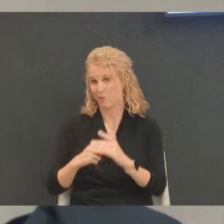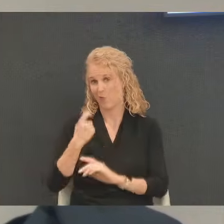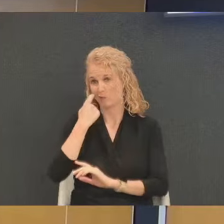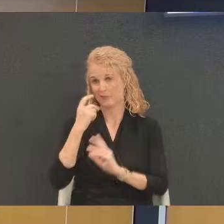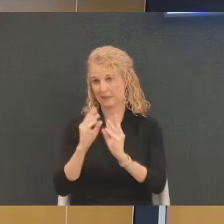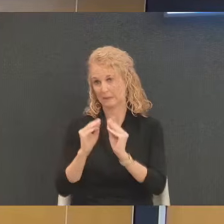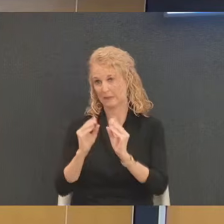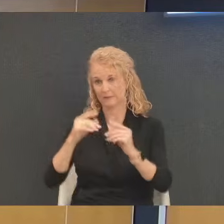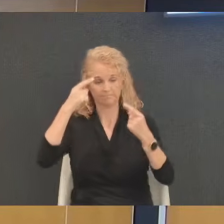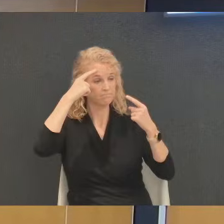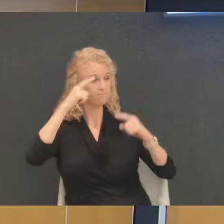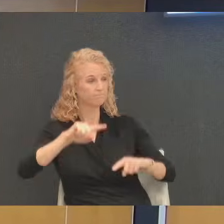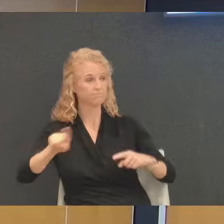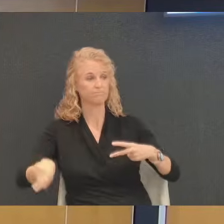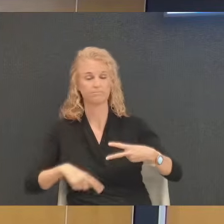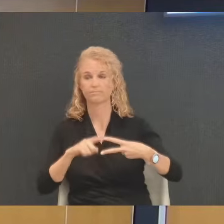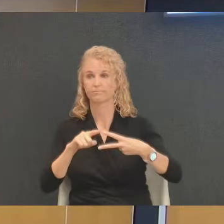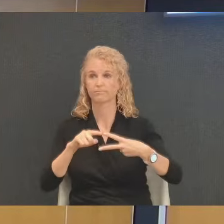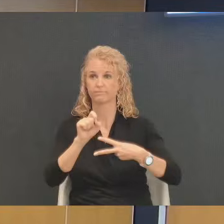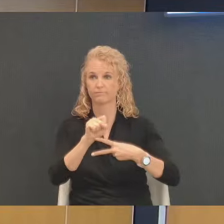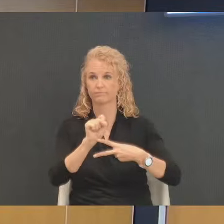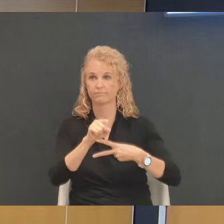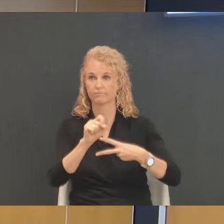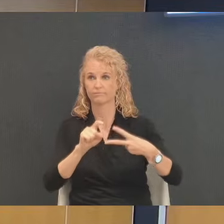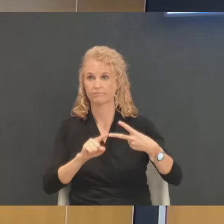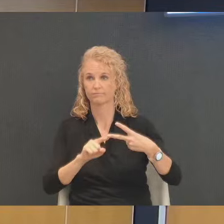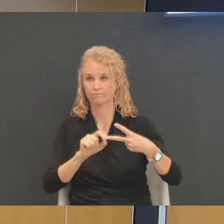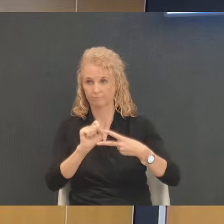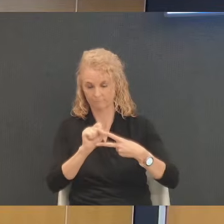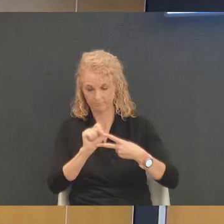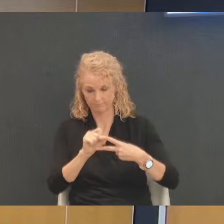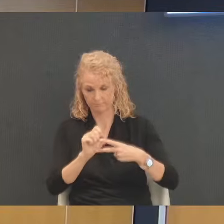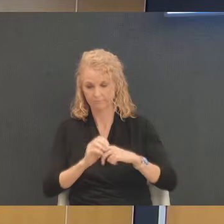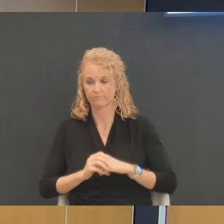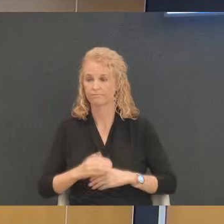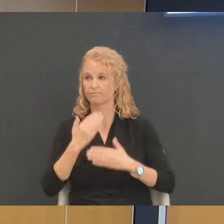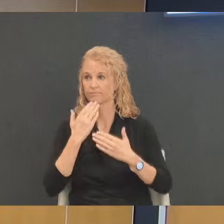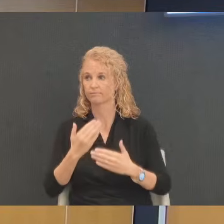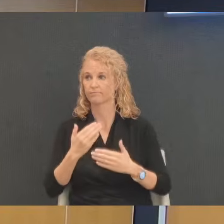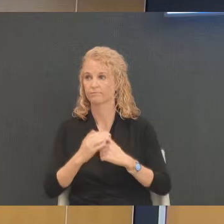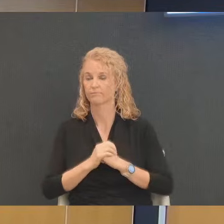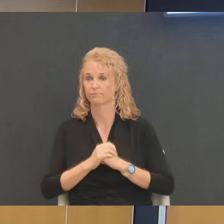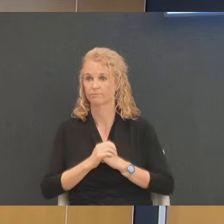Second. Commissioner Summerow Dumas. Yes. Commissioner Driehaus. Yes. Thank you. public